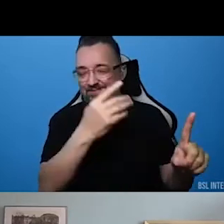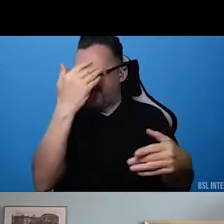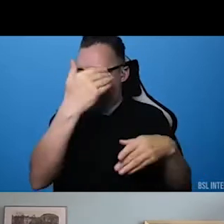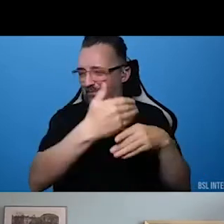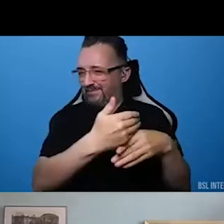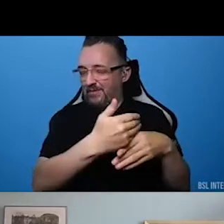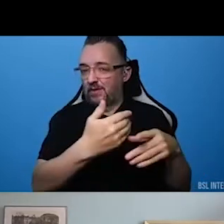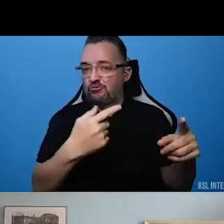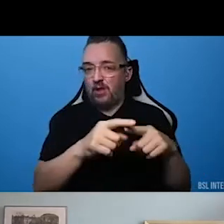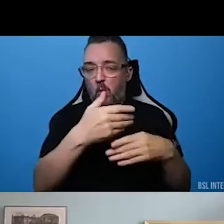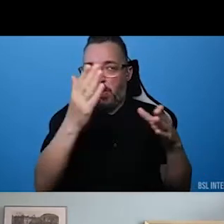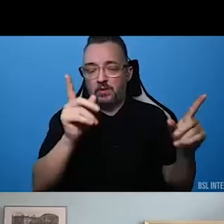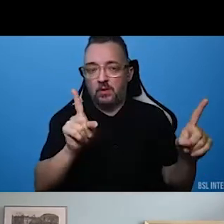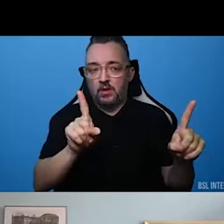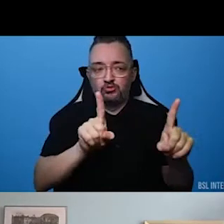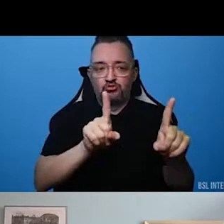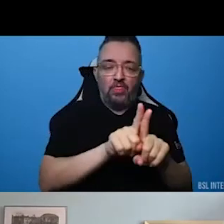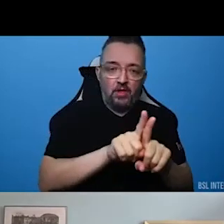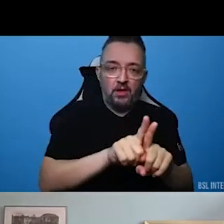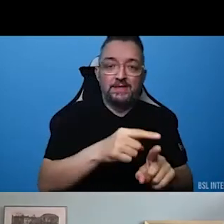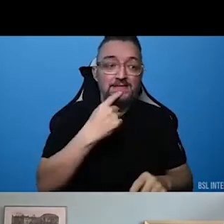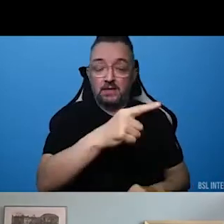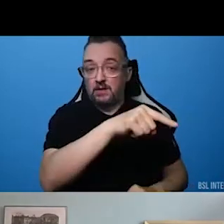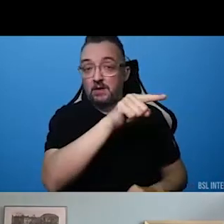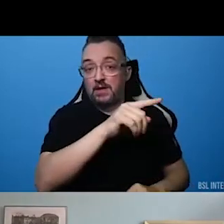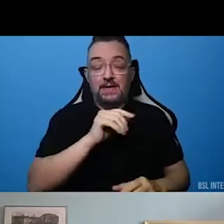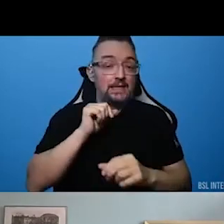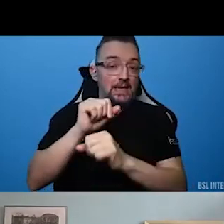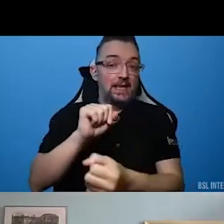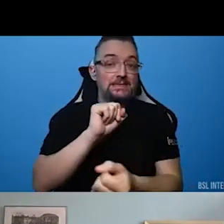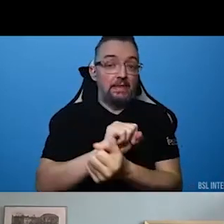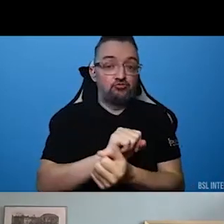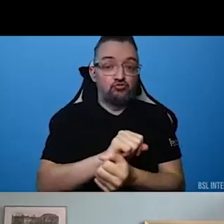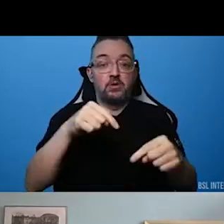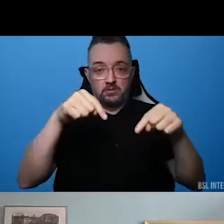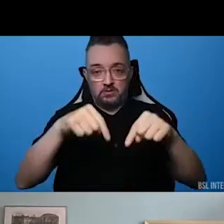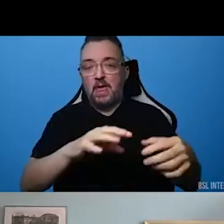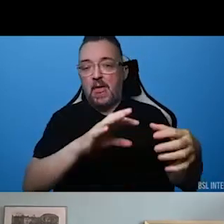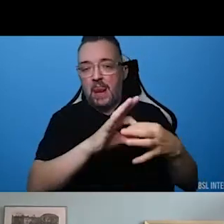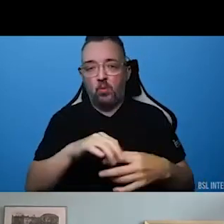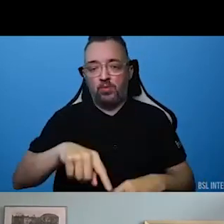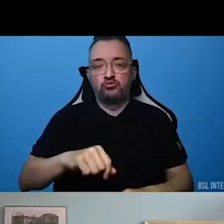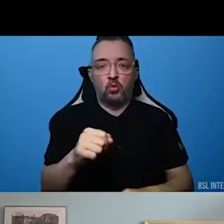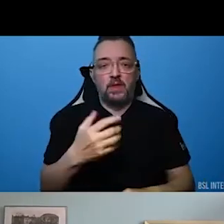that we would have to bring home to the tea table the duality of sugar.